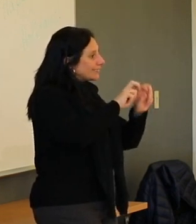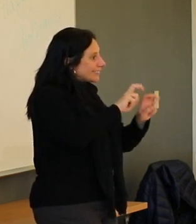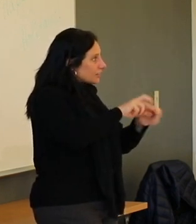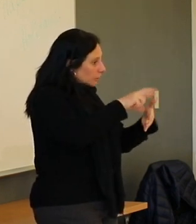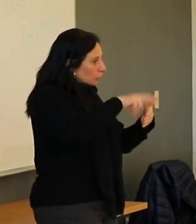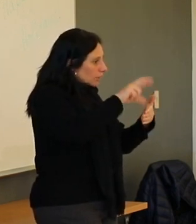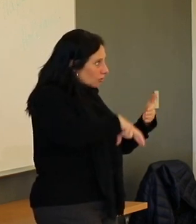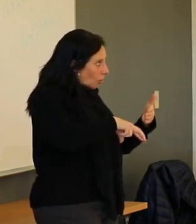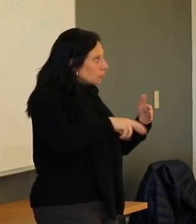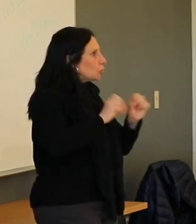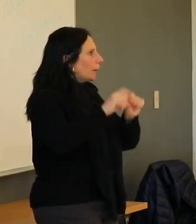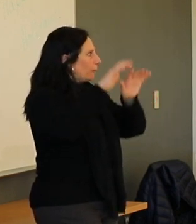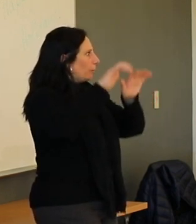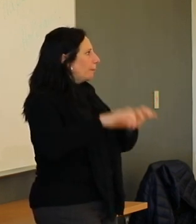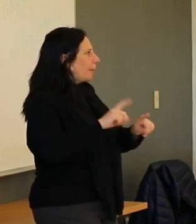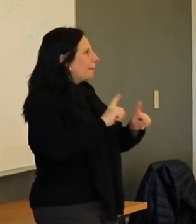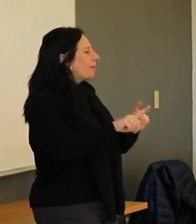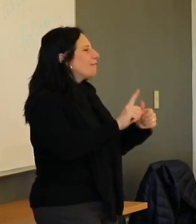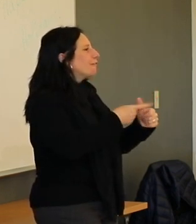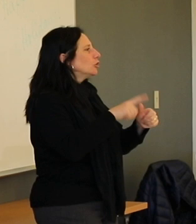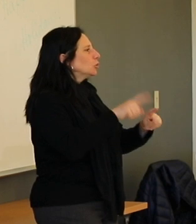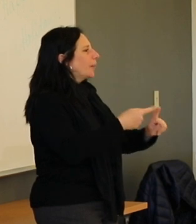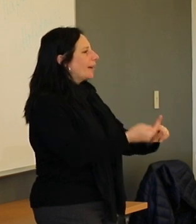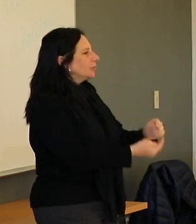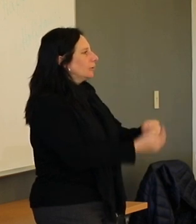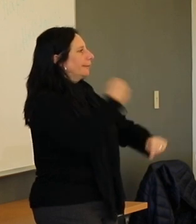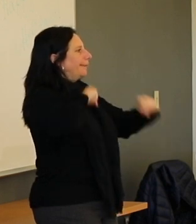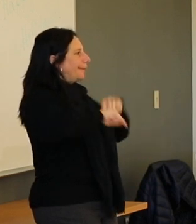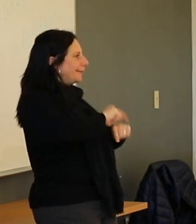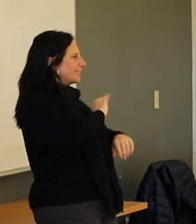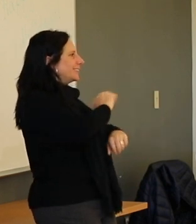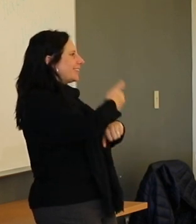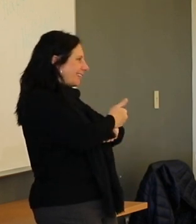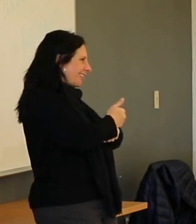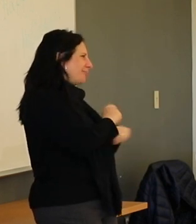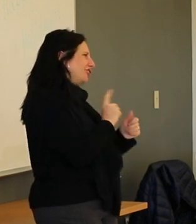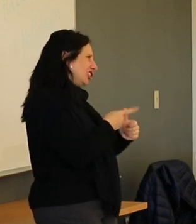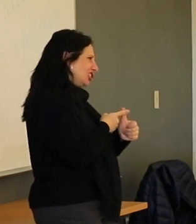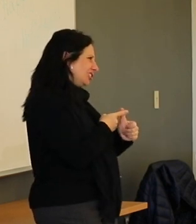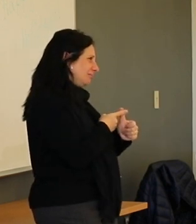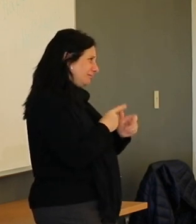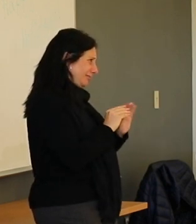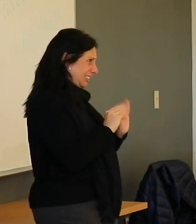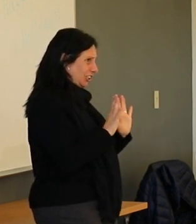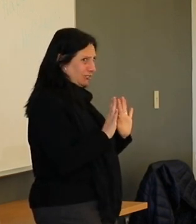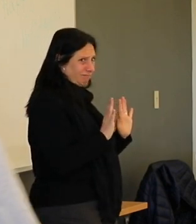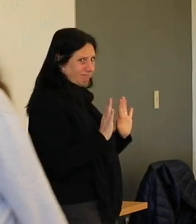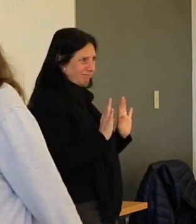But we need to do the setup part first. Everyone's good. Okay.